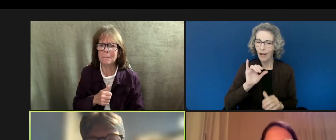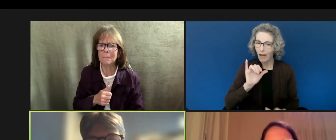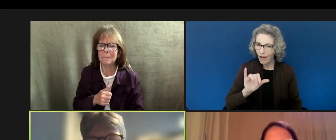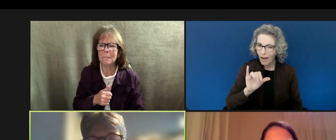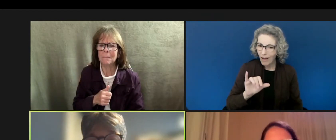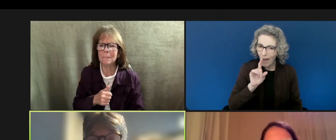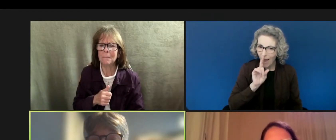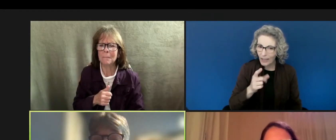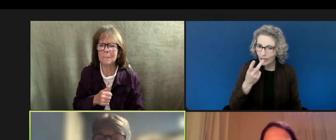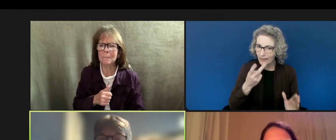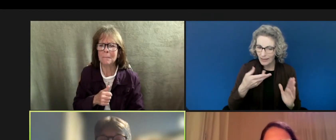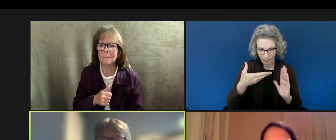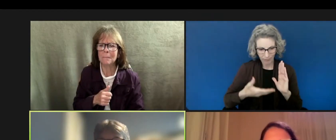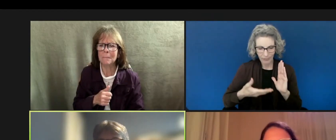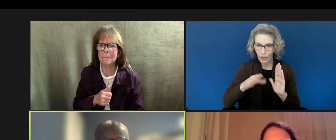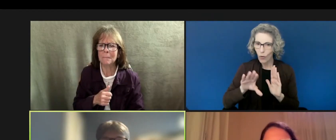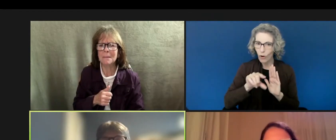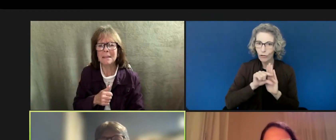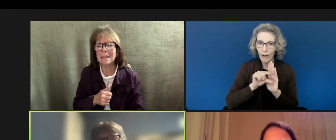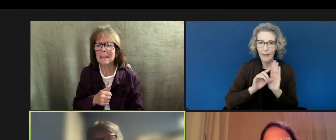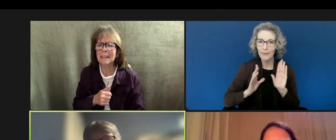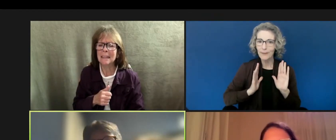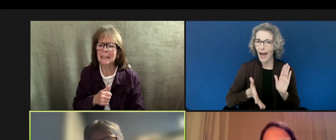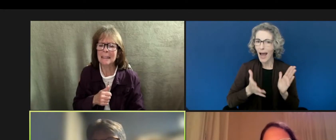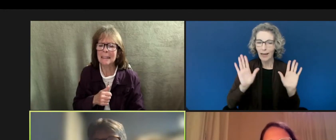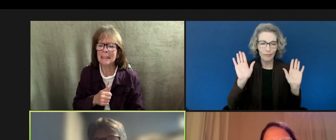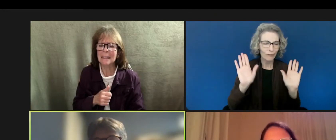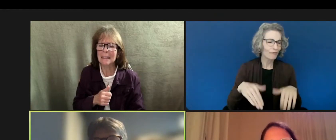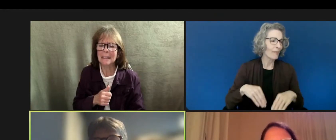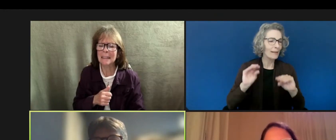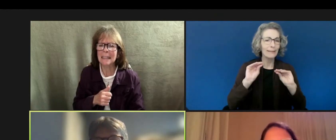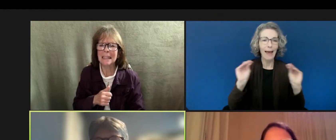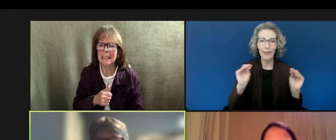are fine, yeah, you have nothing to worry about Angela, you're doing well.